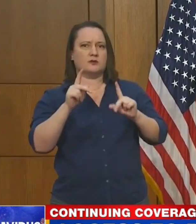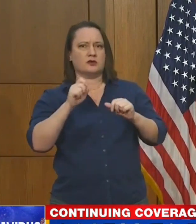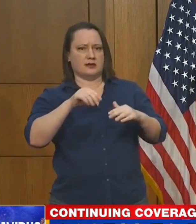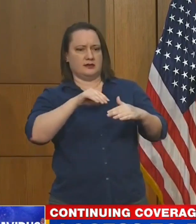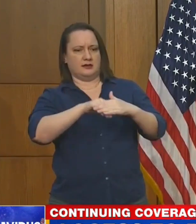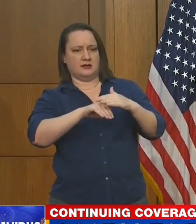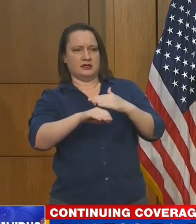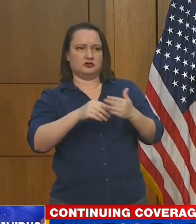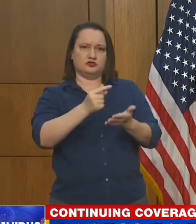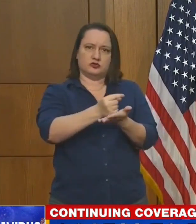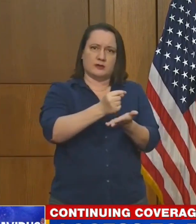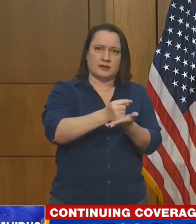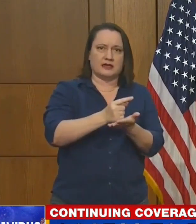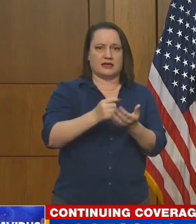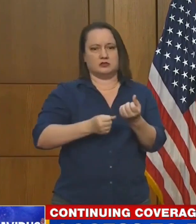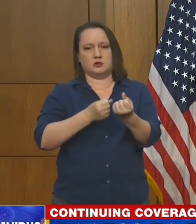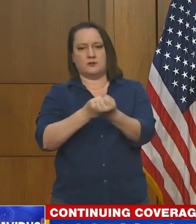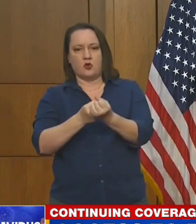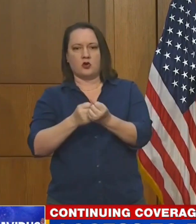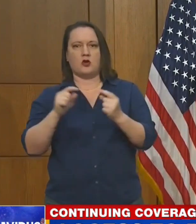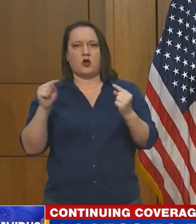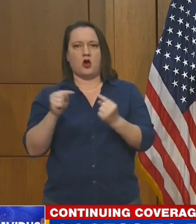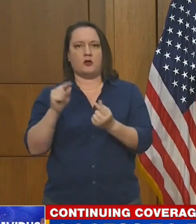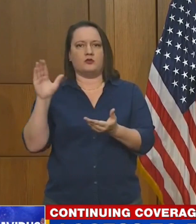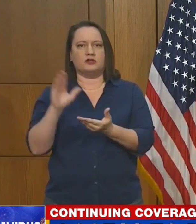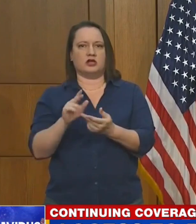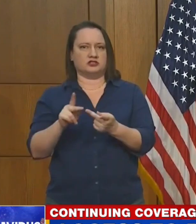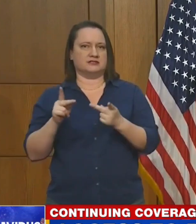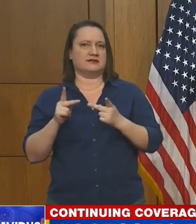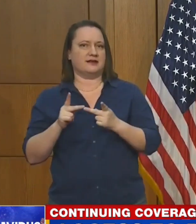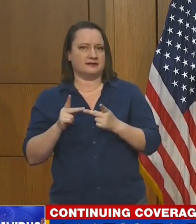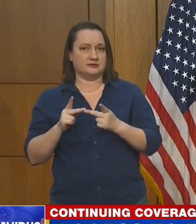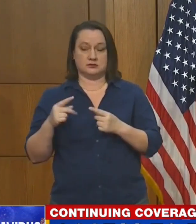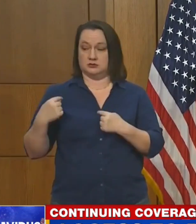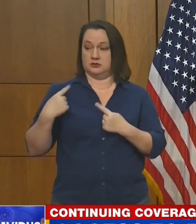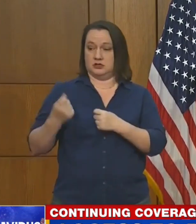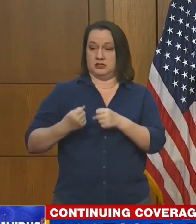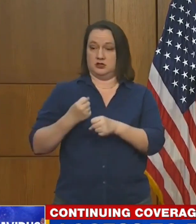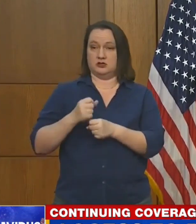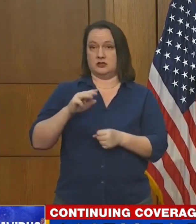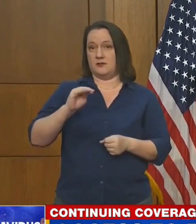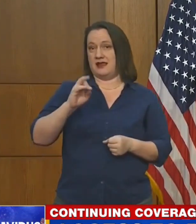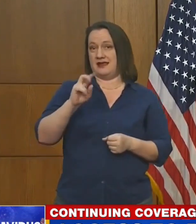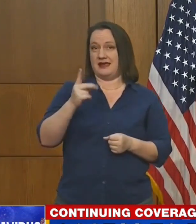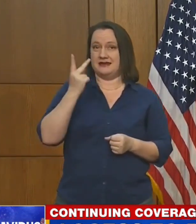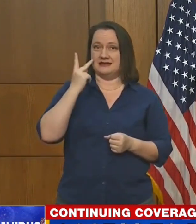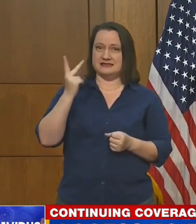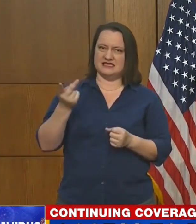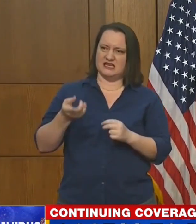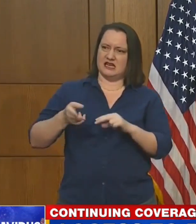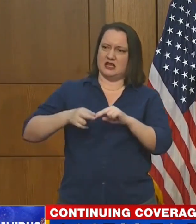CAN GET ACCESS TO MEDICATION ASSISTED TREATMENT AND TO SUPPORT HARM REDUCTION SITES.